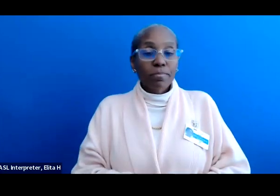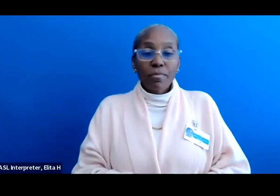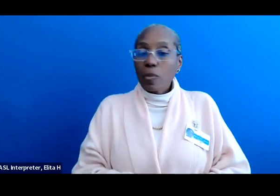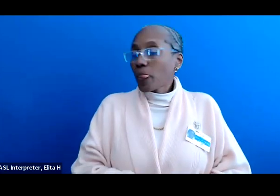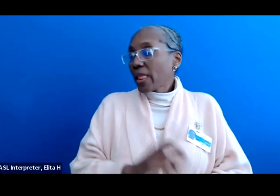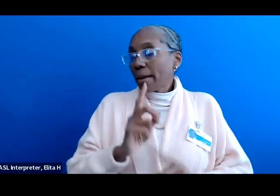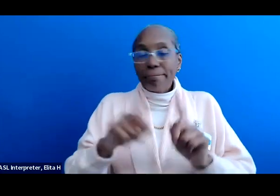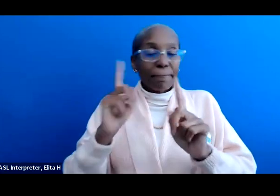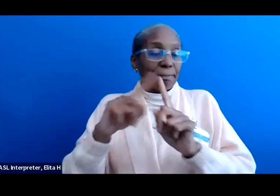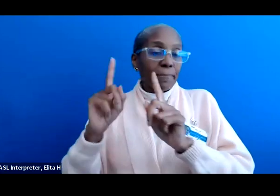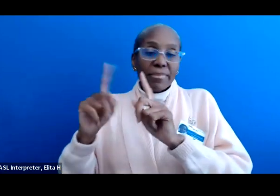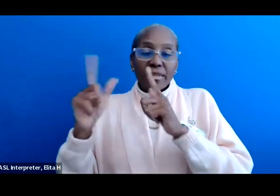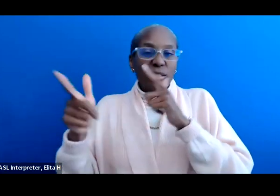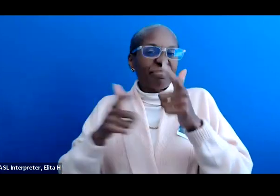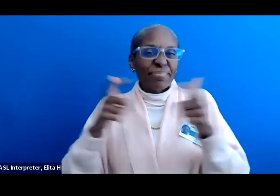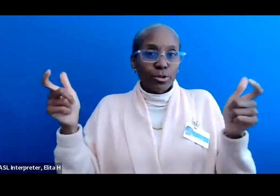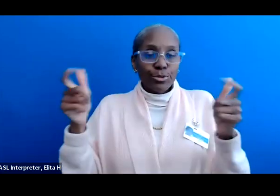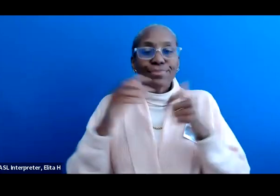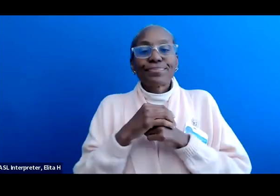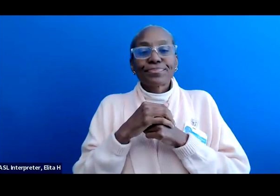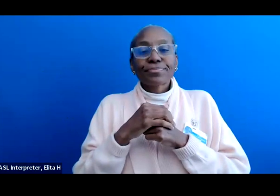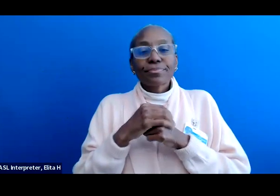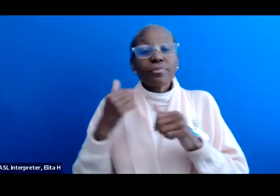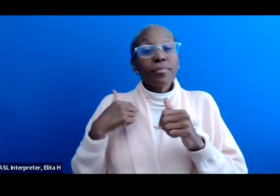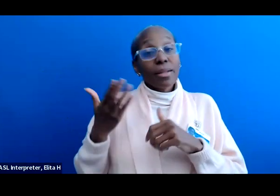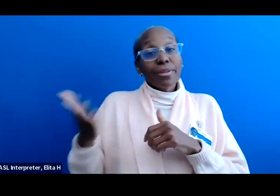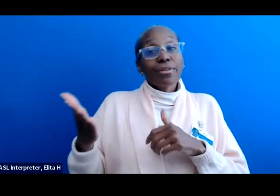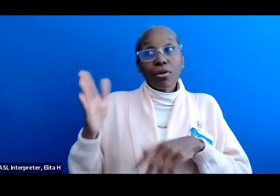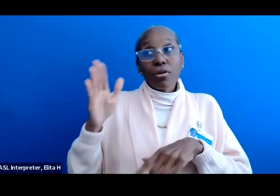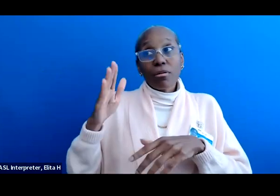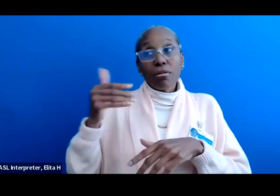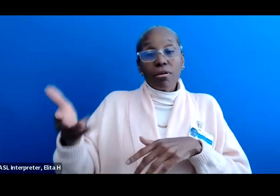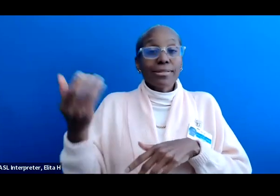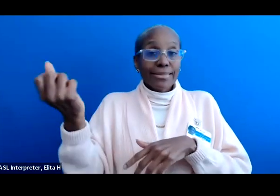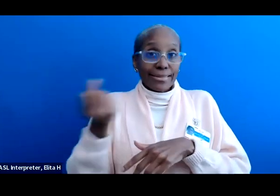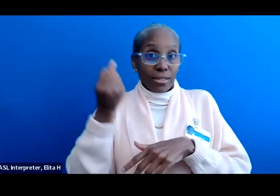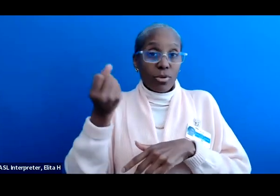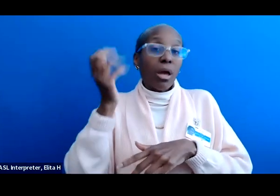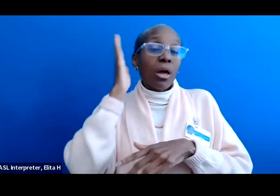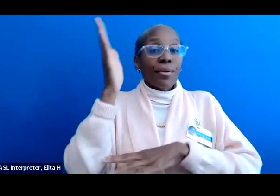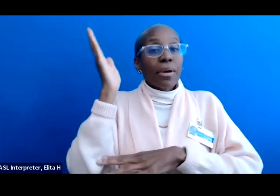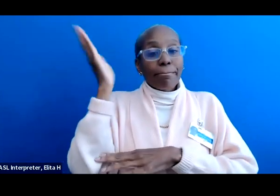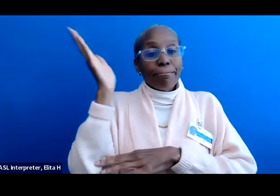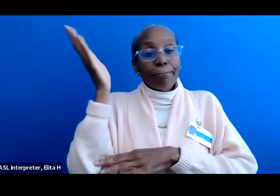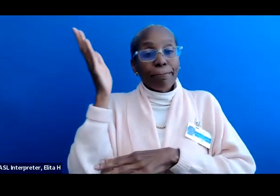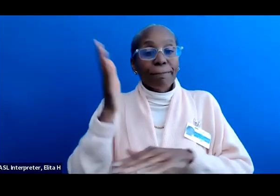They're just huge. I'll be there on Saturday giving a presentation after lunch.